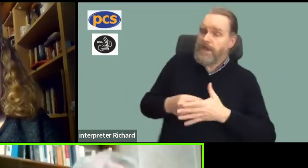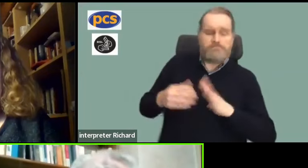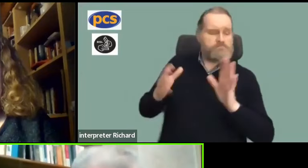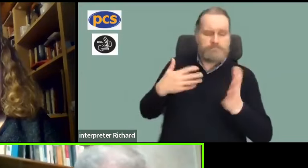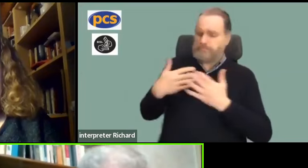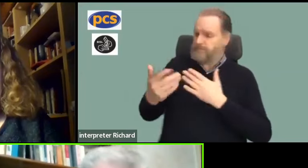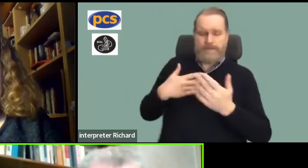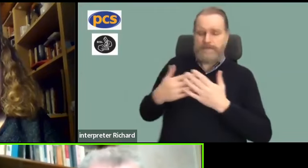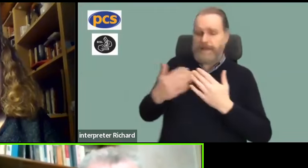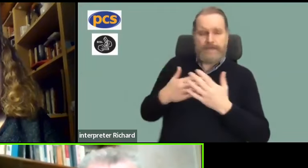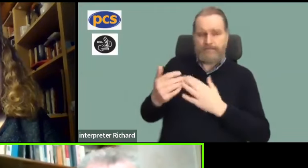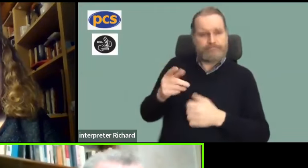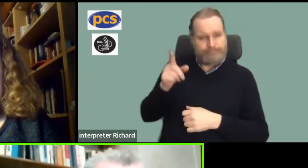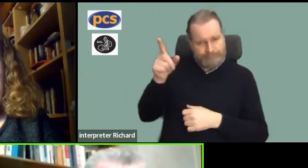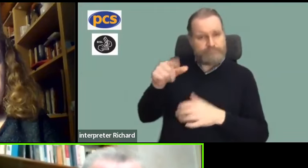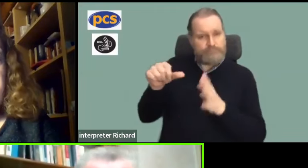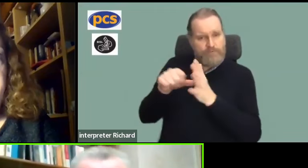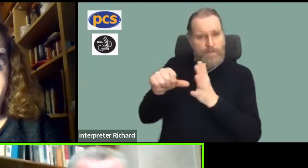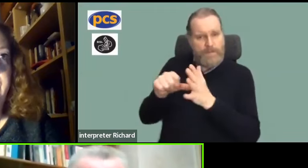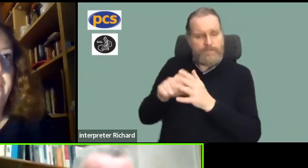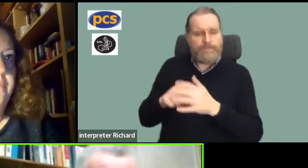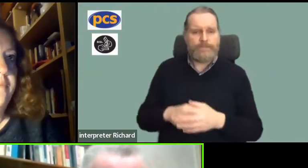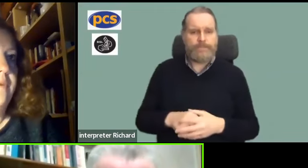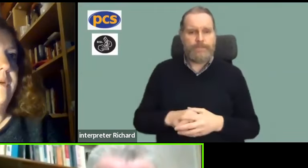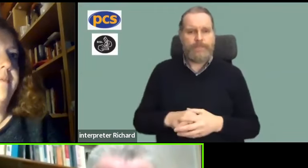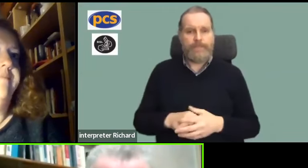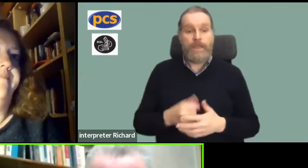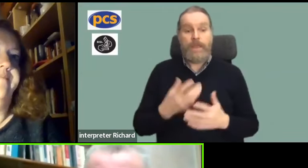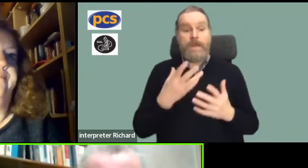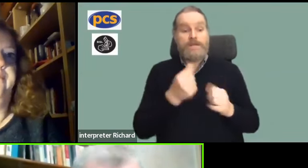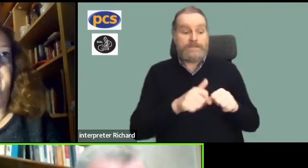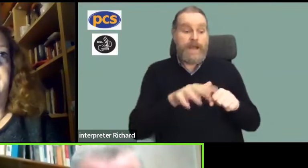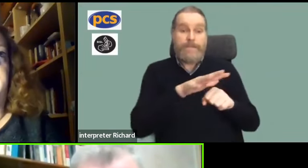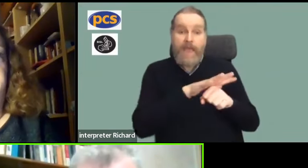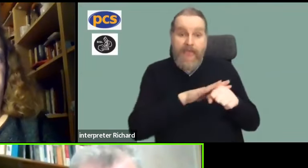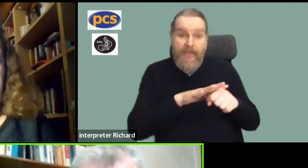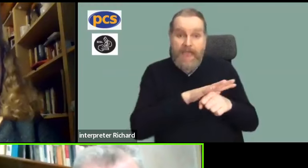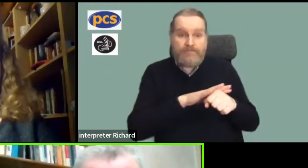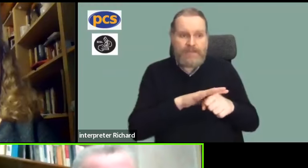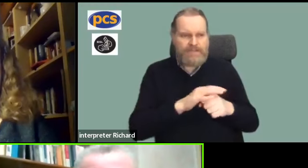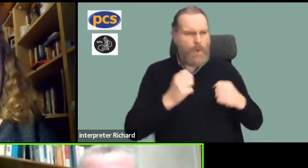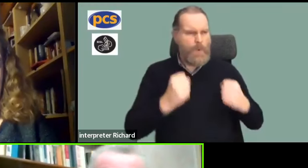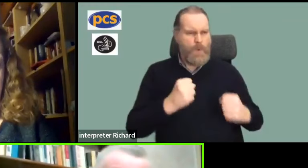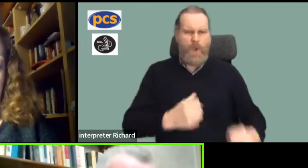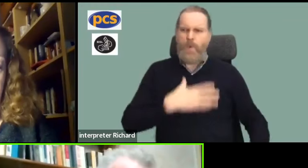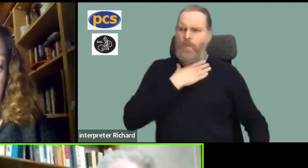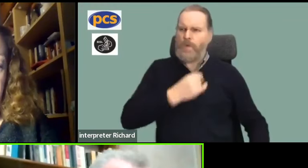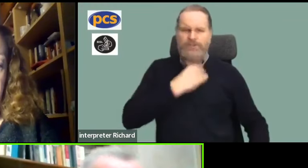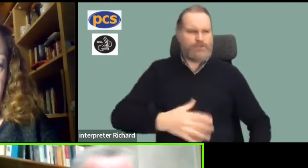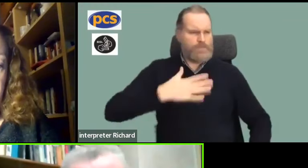are really not going to go going to go away. Now, what has come across tonight? Brand is obviously some individual members members in some individual areas.